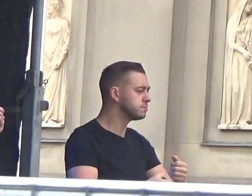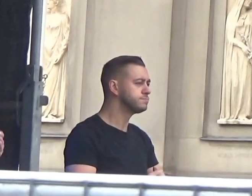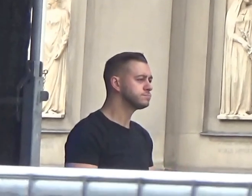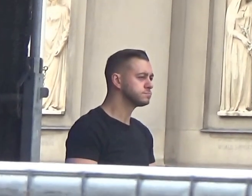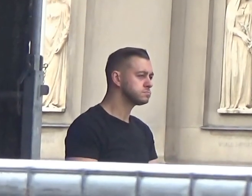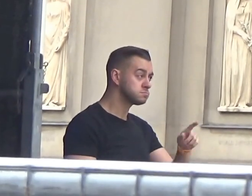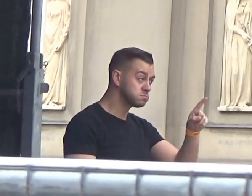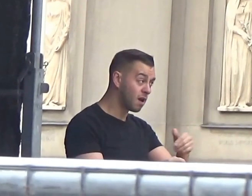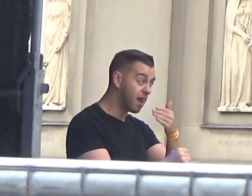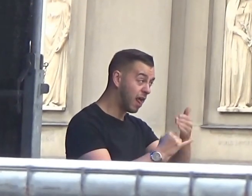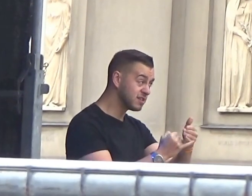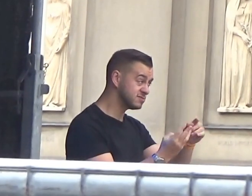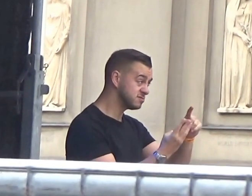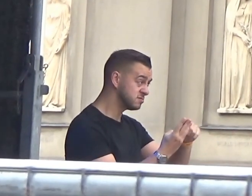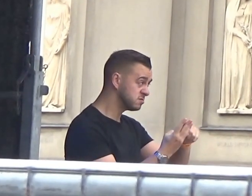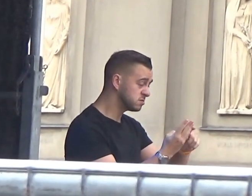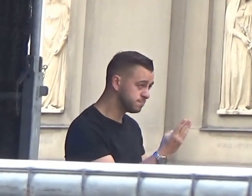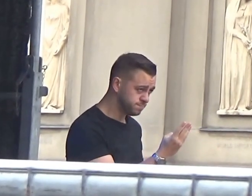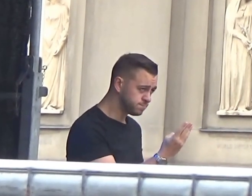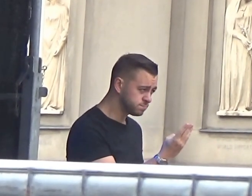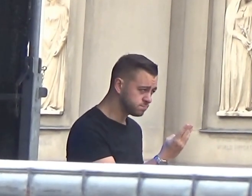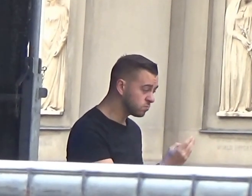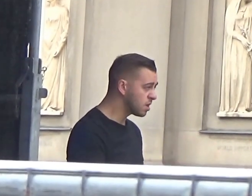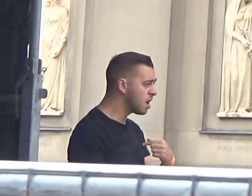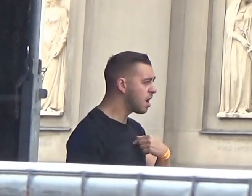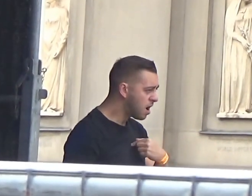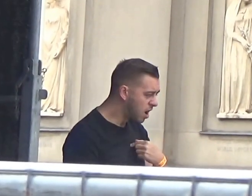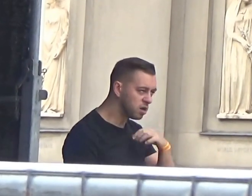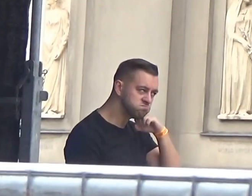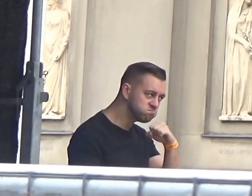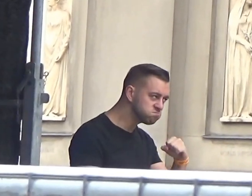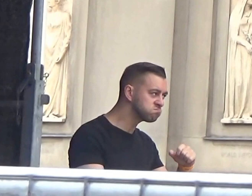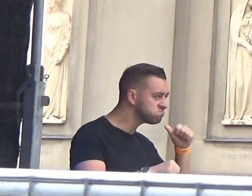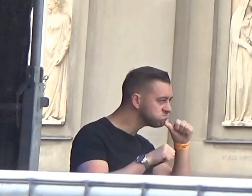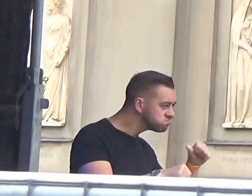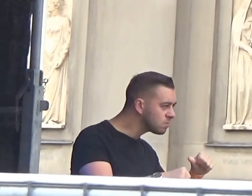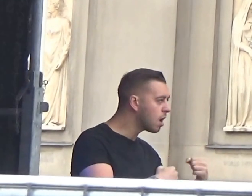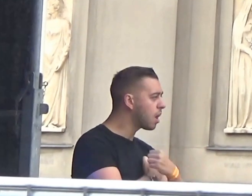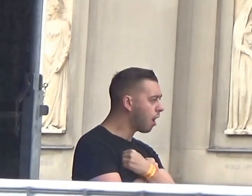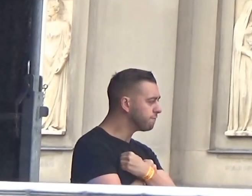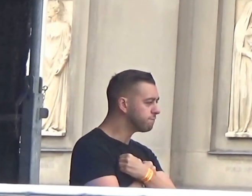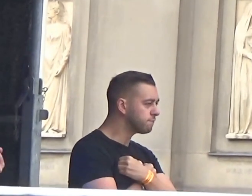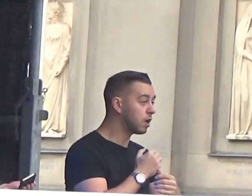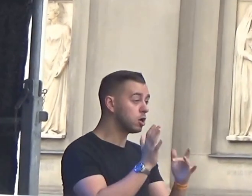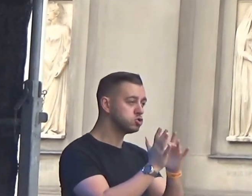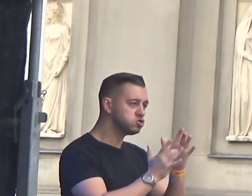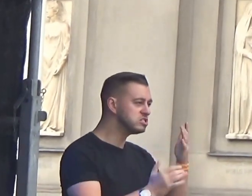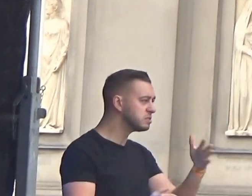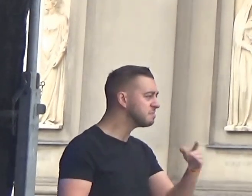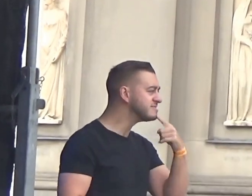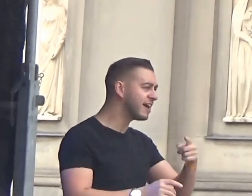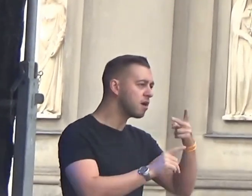And the last thing to say is that I am committed to love. Jesus talked about love, the Bible